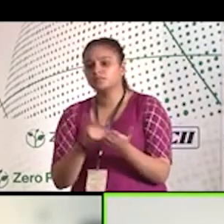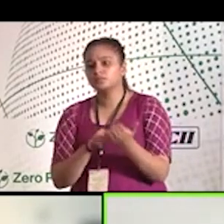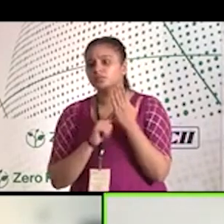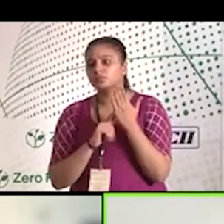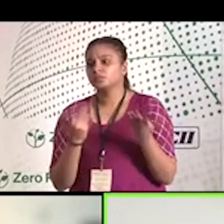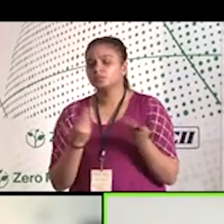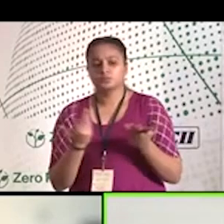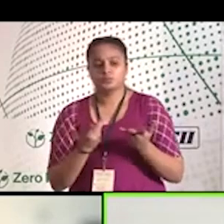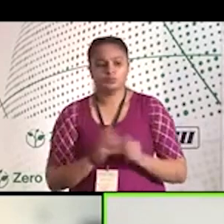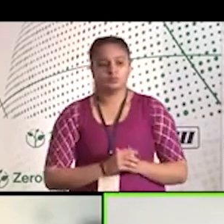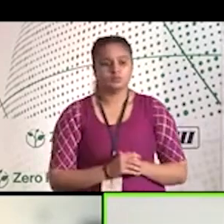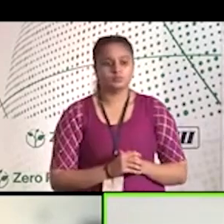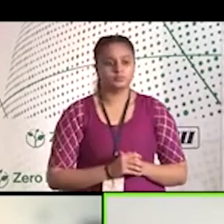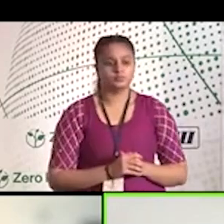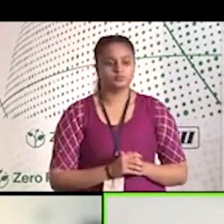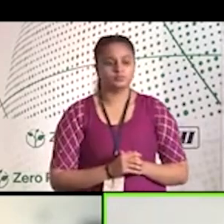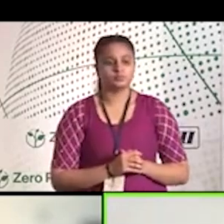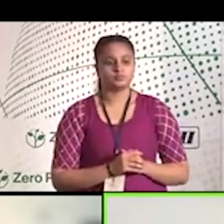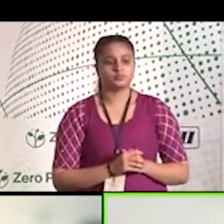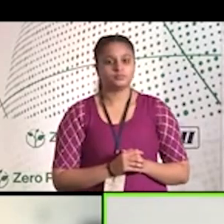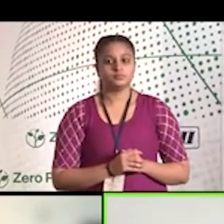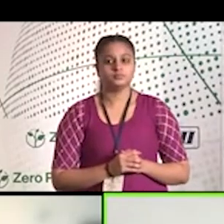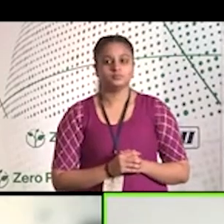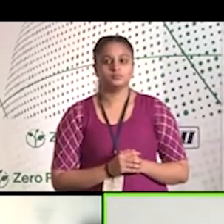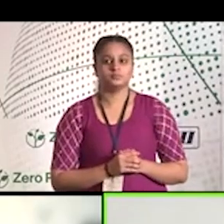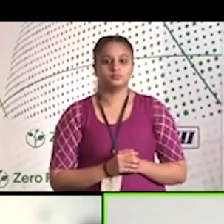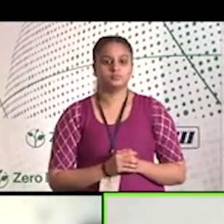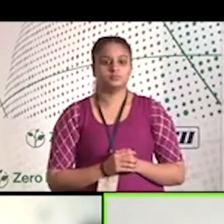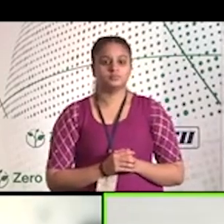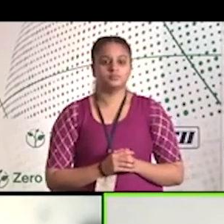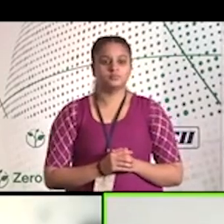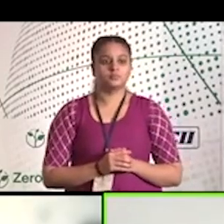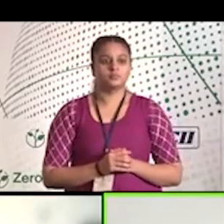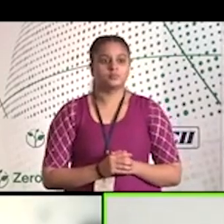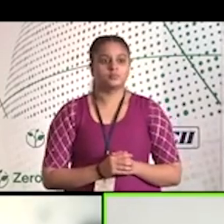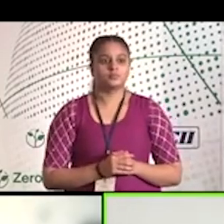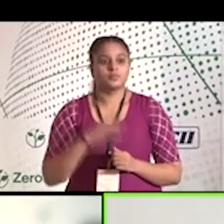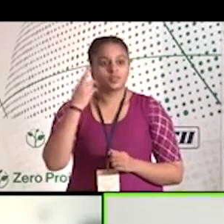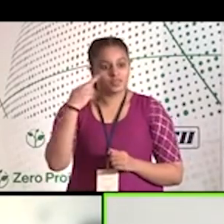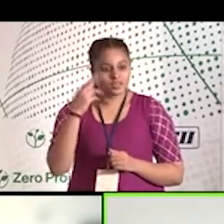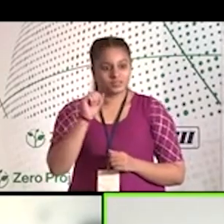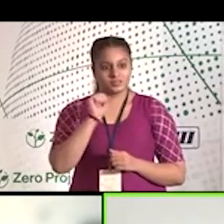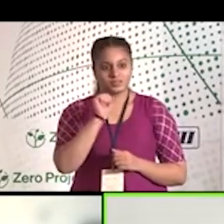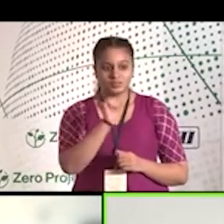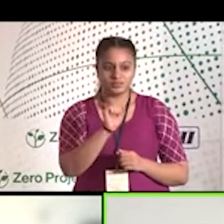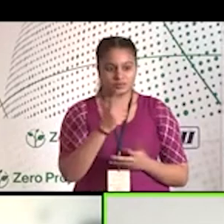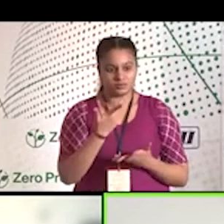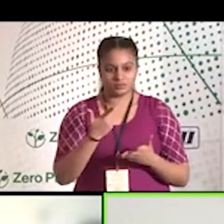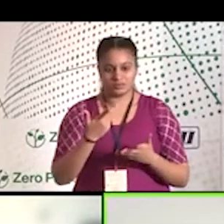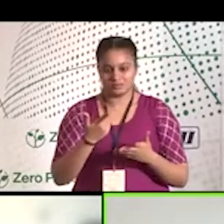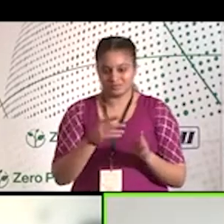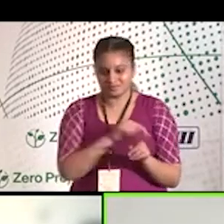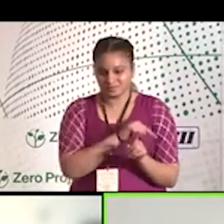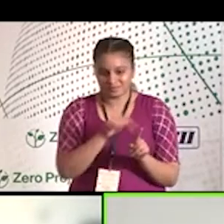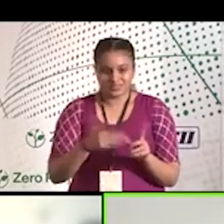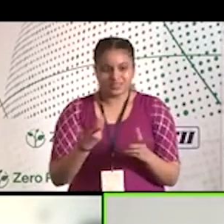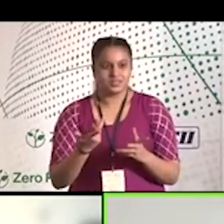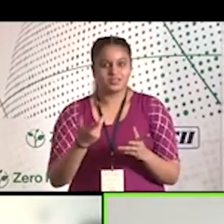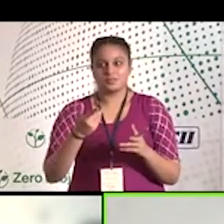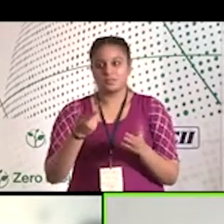to NITI and to their progression for that? Because gaining that initial entry is easy to place them in a role.